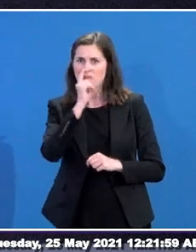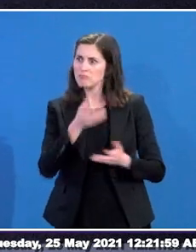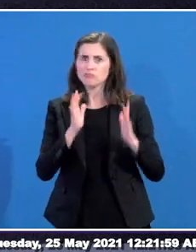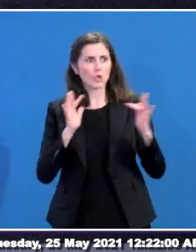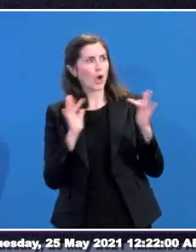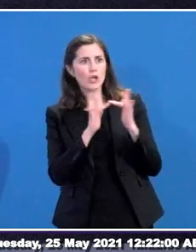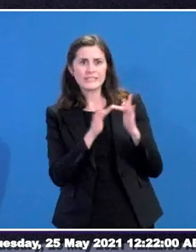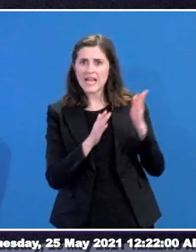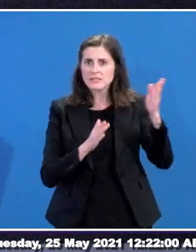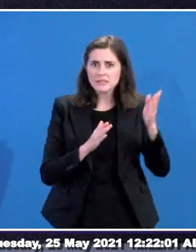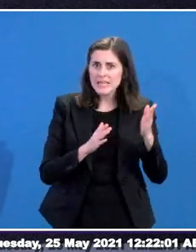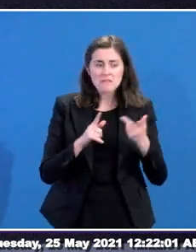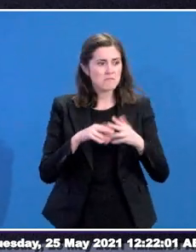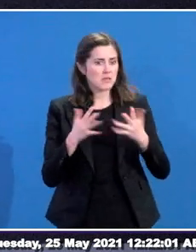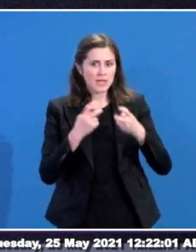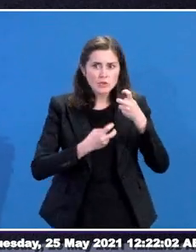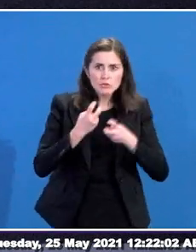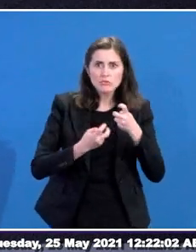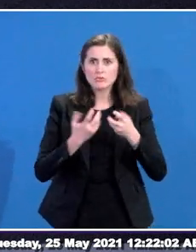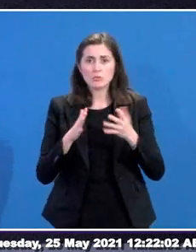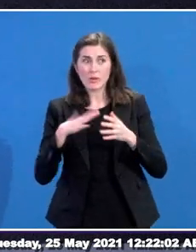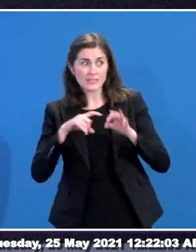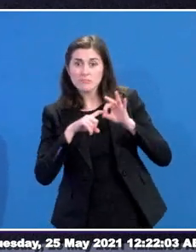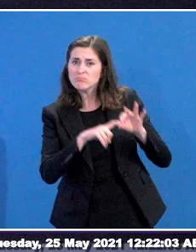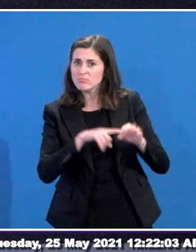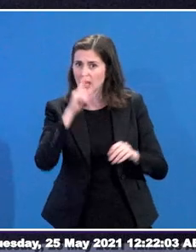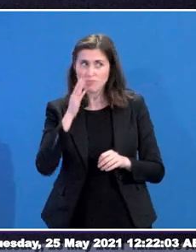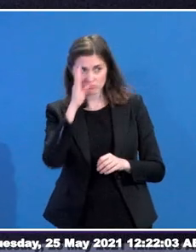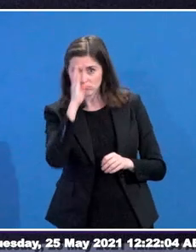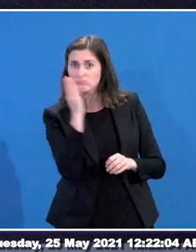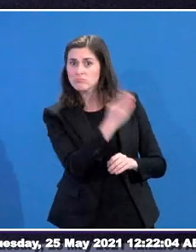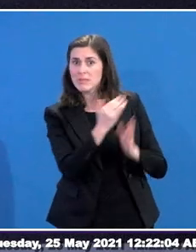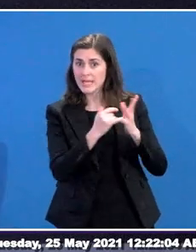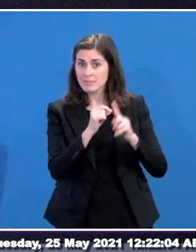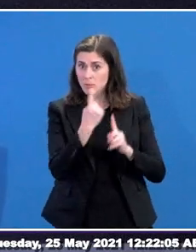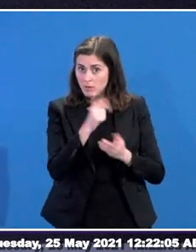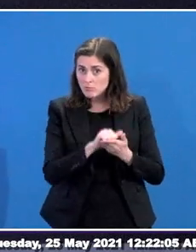If you had any issues or questions? Yap. And during those first few months,